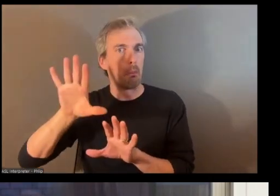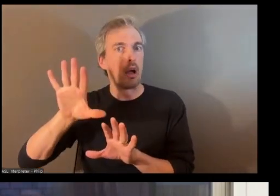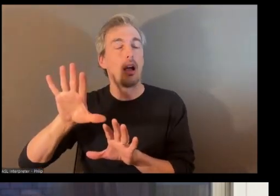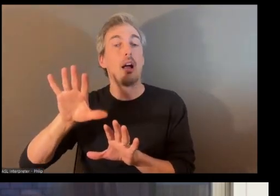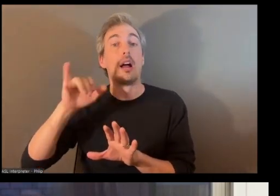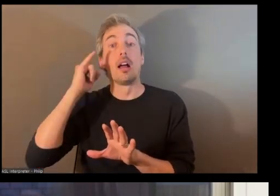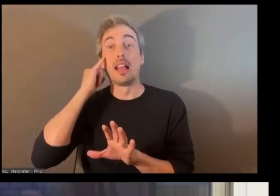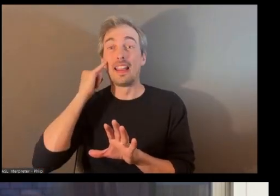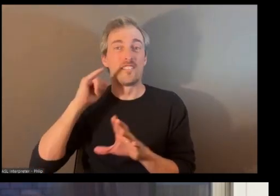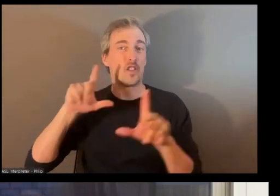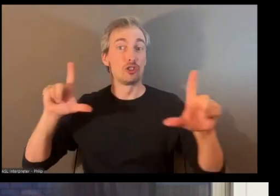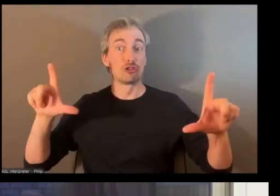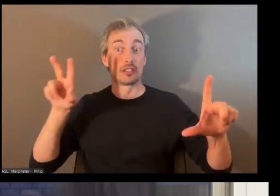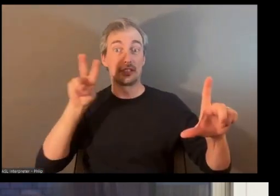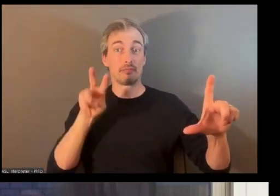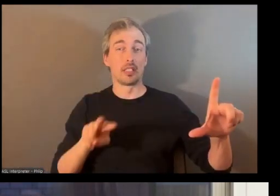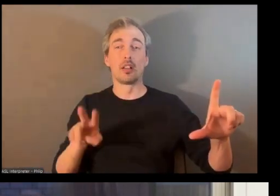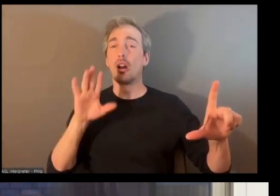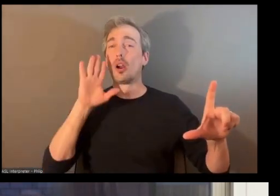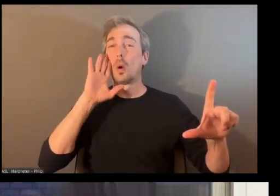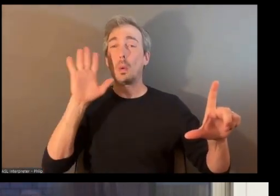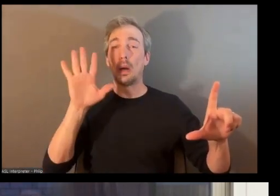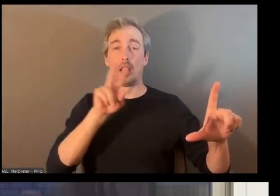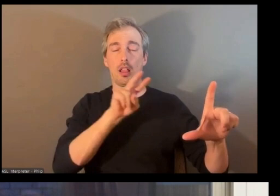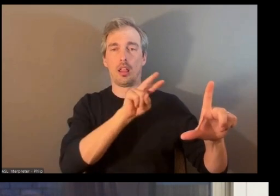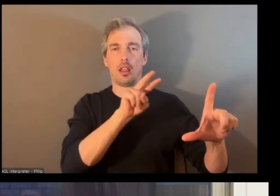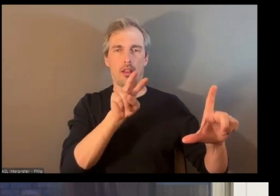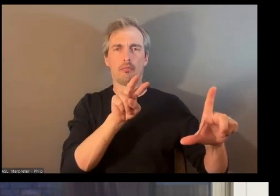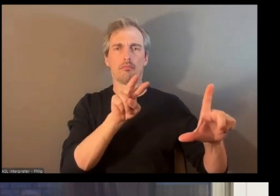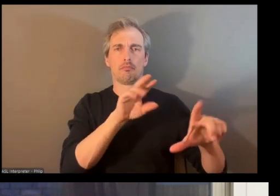out... You know, it will be English read out with a beautiful German accent.